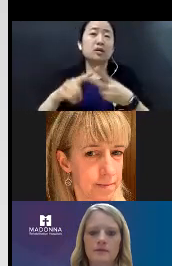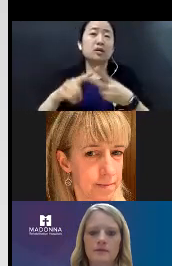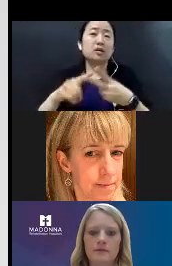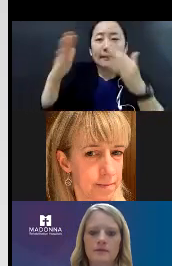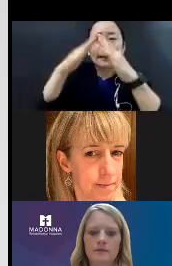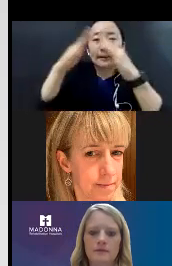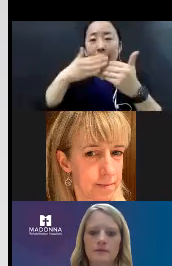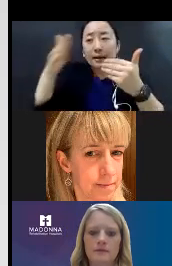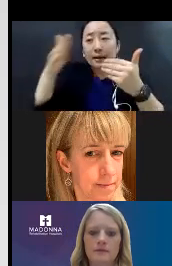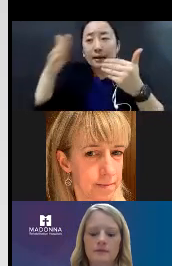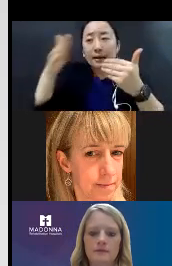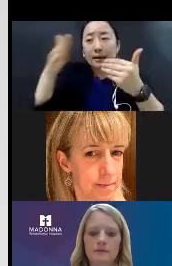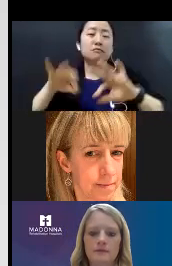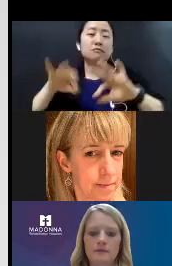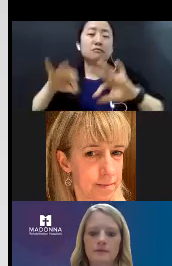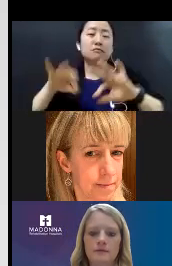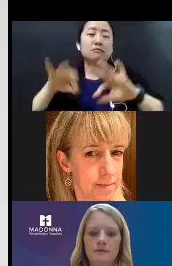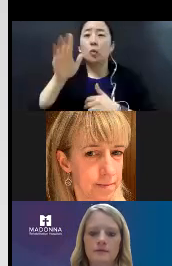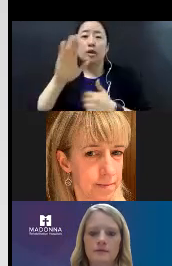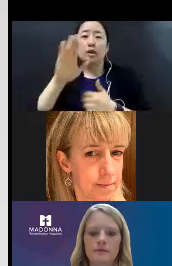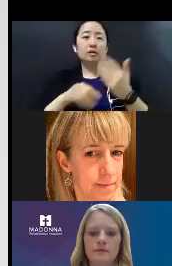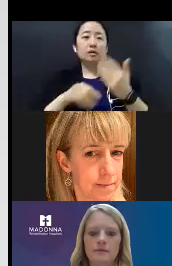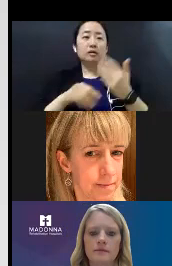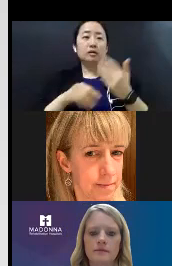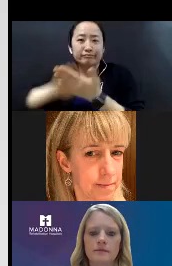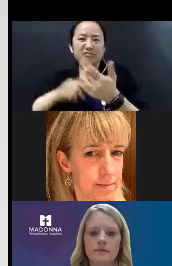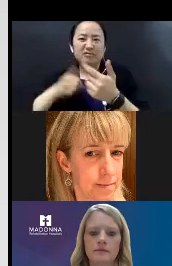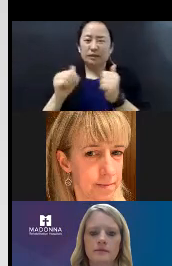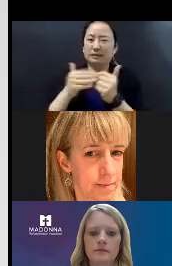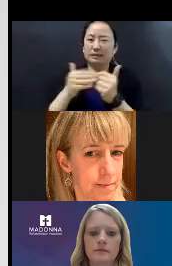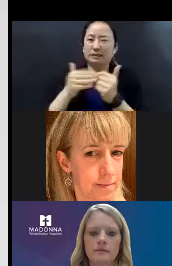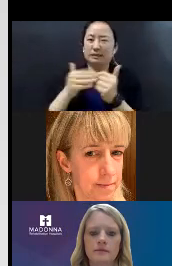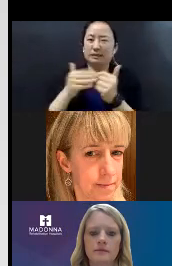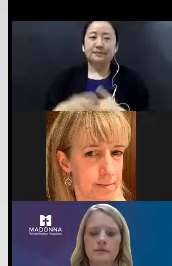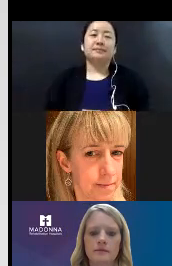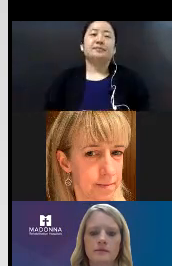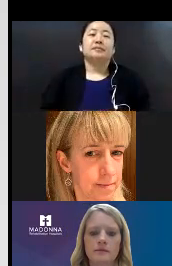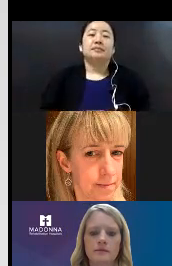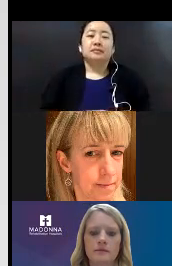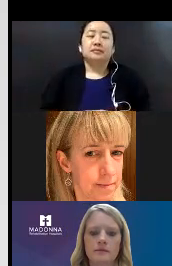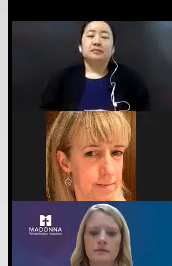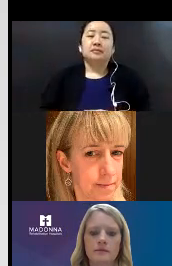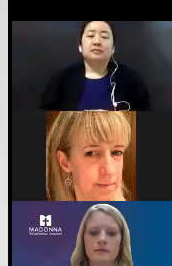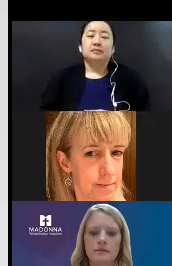SUPPORT PERSON WAS THAT WAS GOING TO FILL OUT THIS INFORMATION. IT DIRECTS KIND OF IN WRITING SPECIFIC